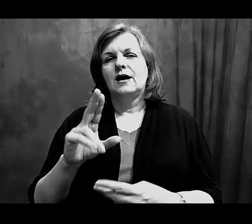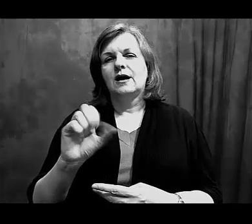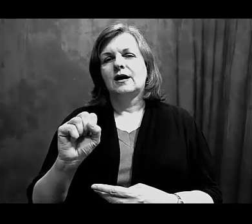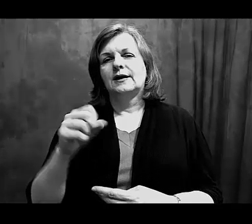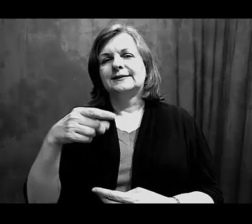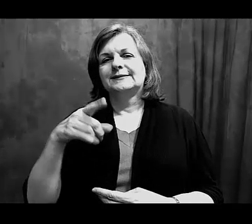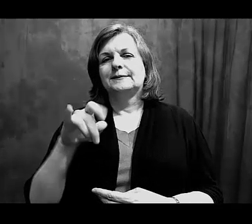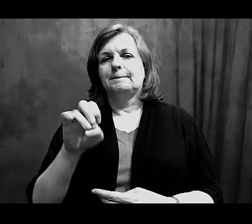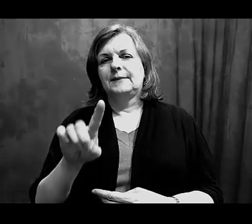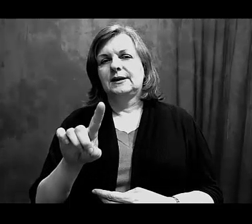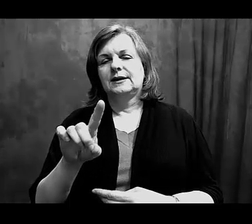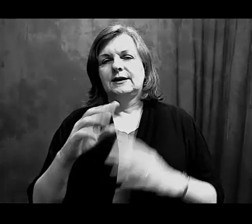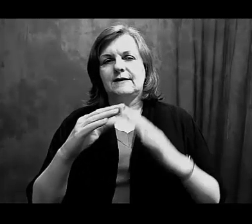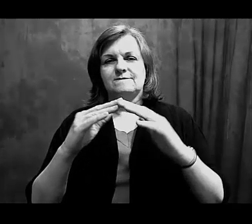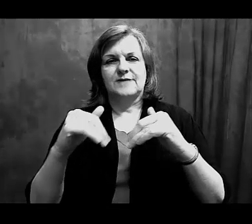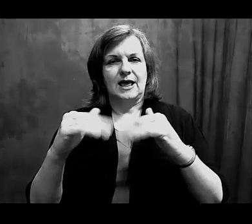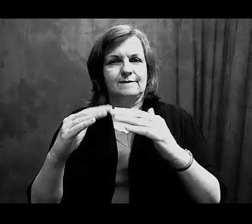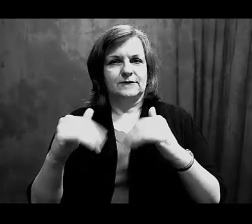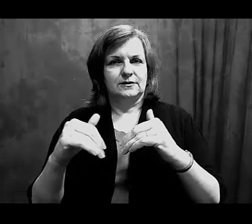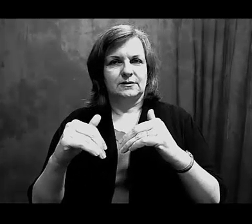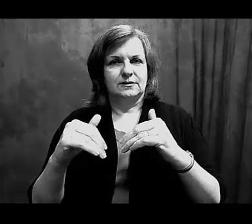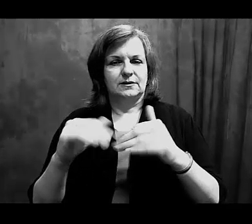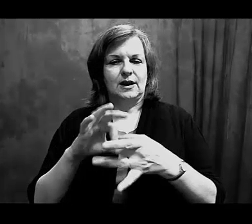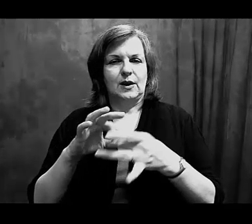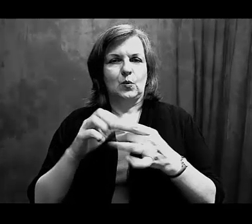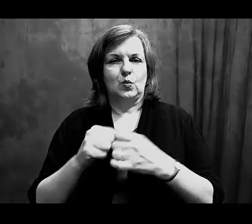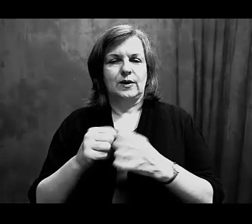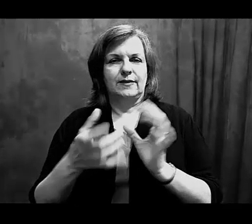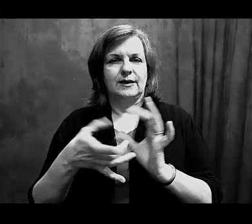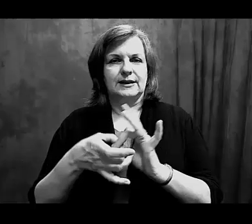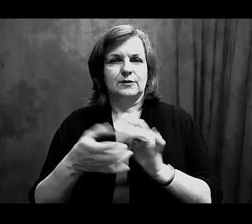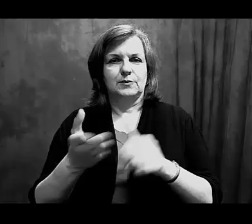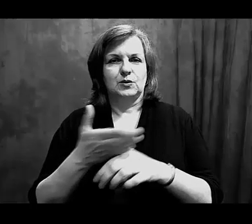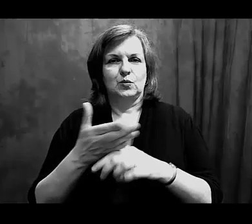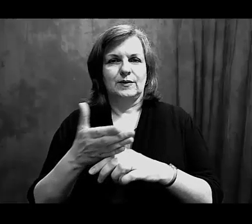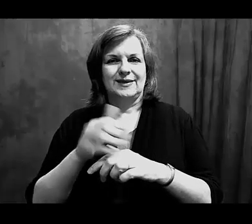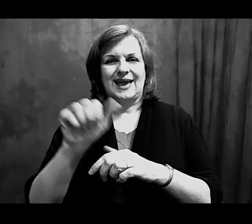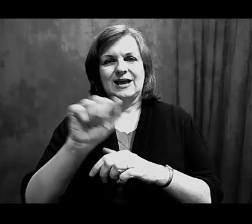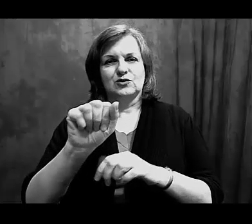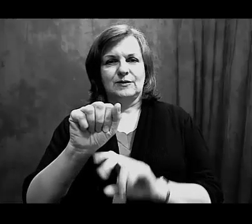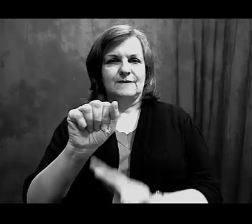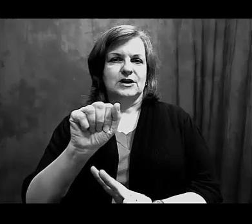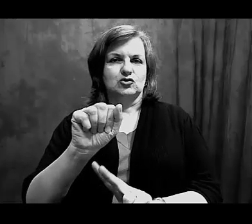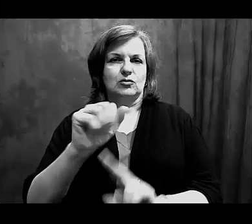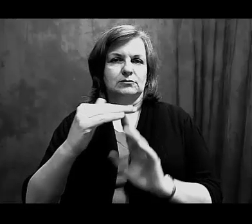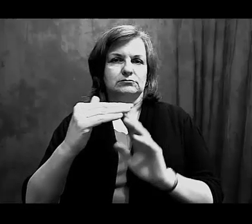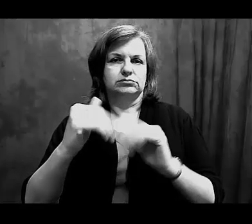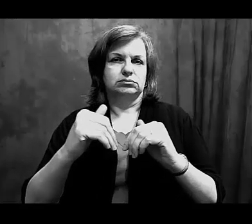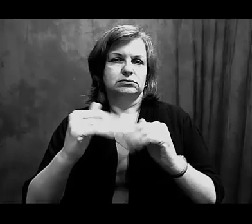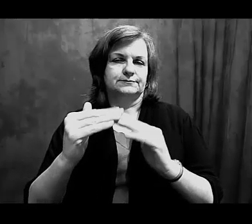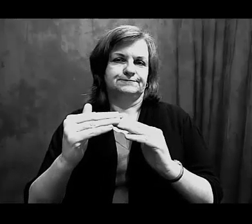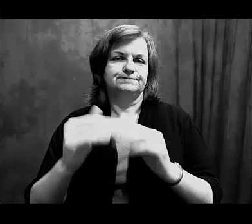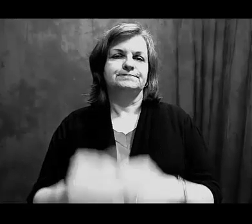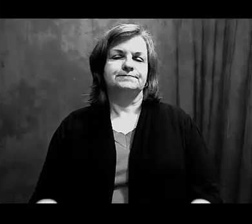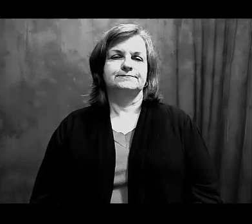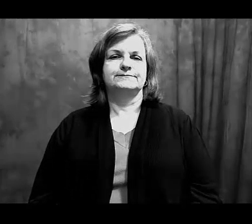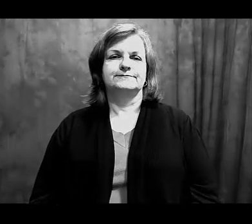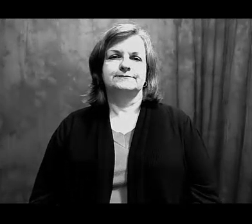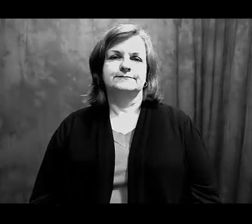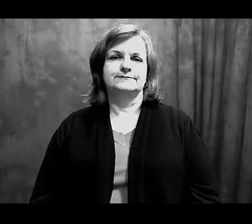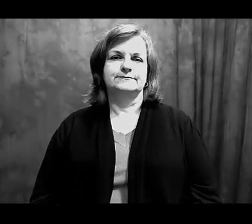associated with this would be the pulmonary artery